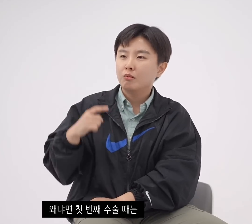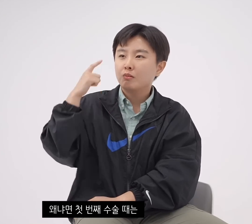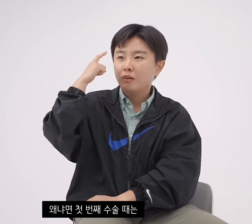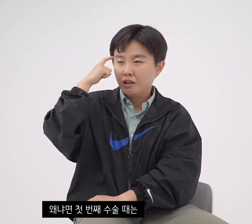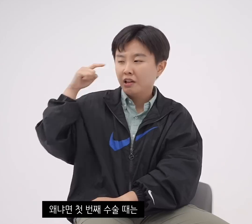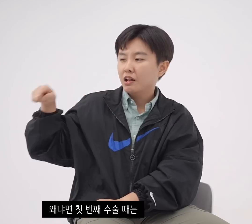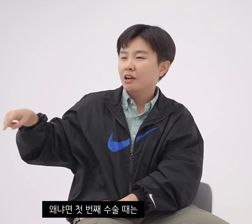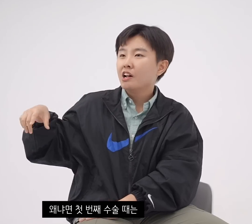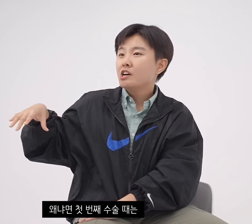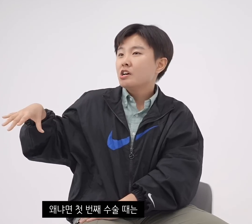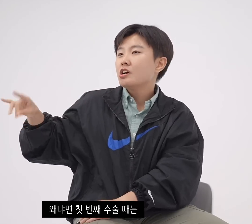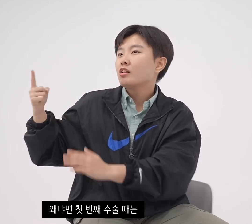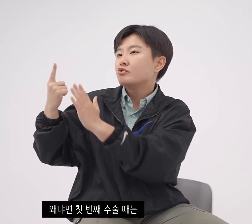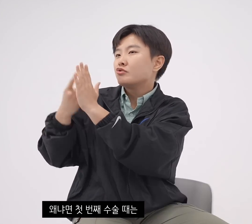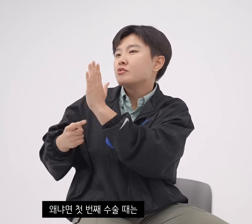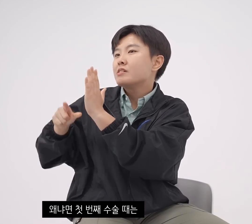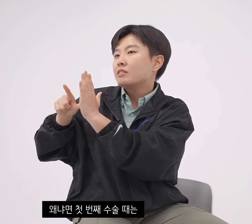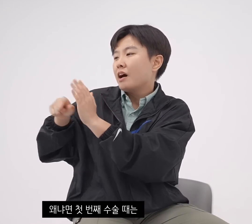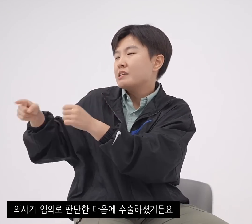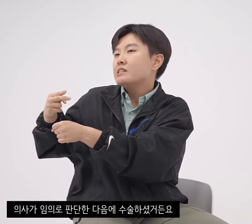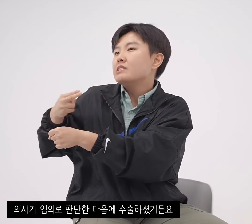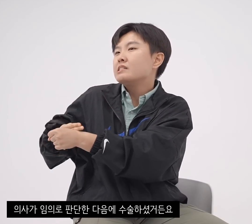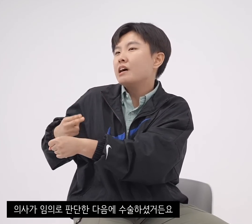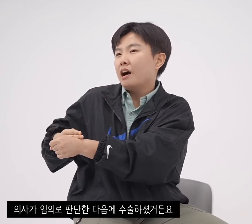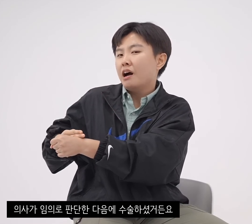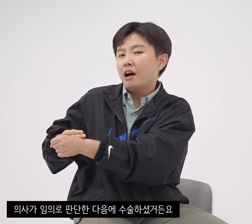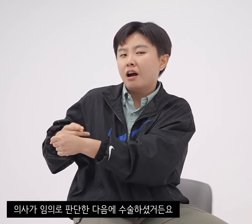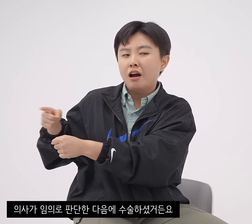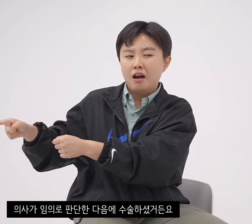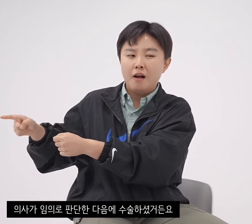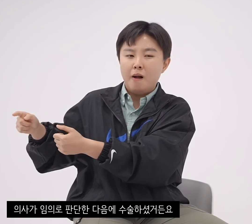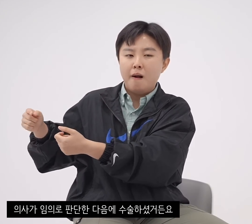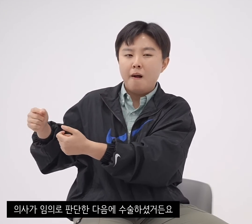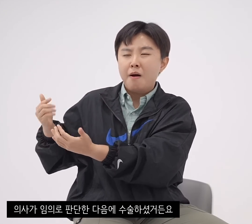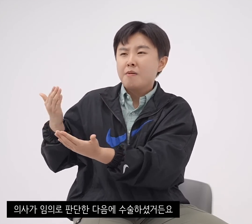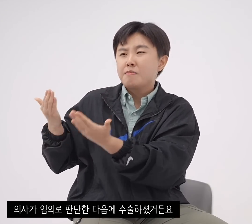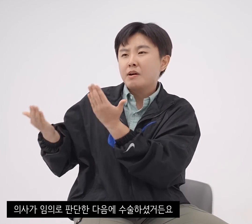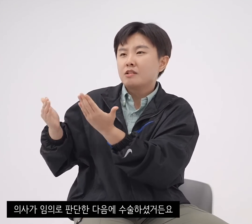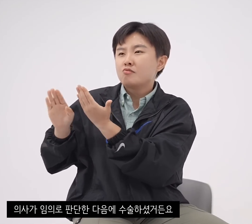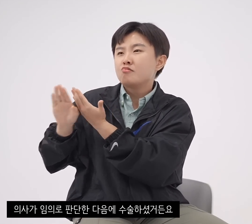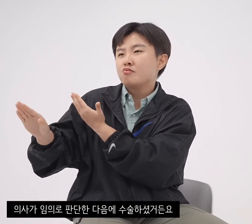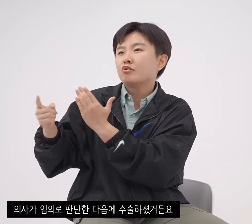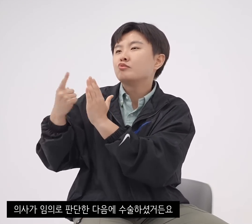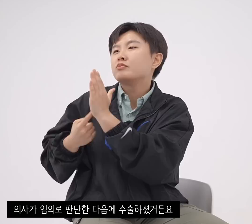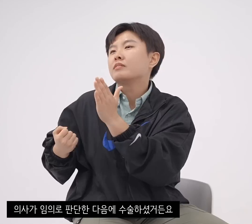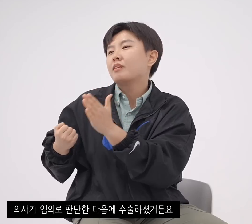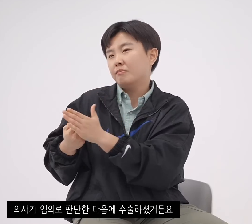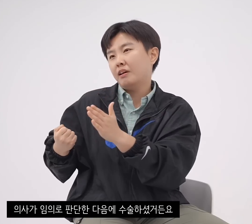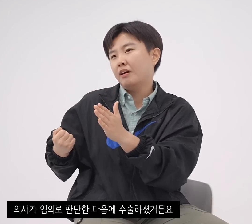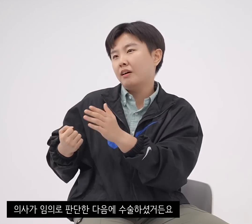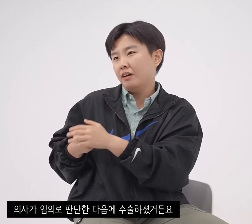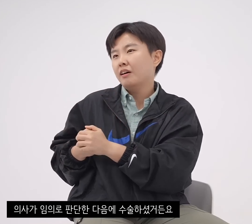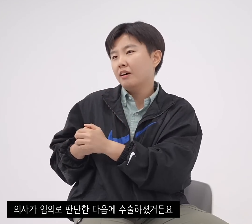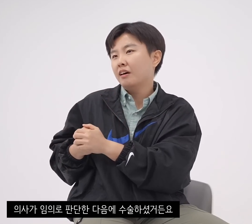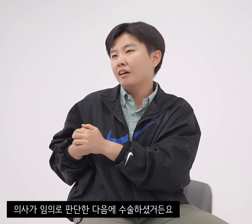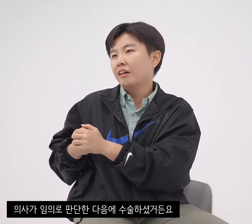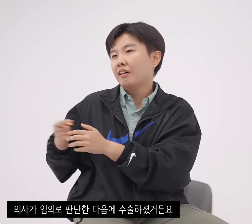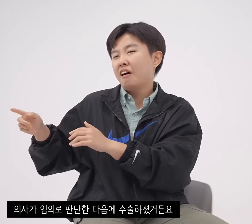Because during the first surgery, the doctor made an arbitrary decision before performing the surgery.